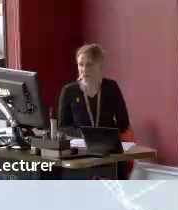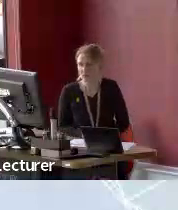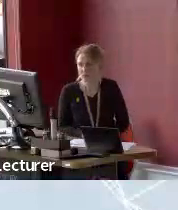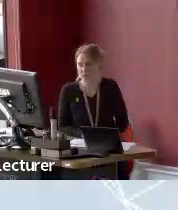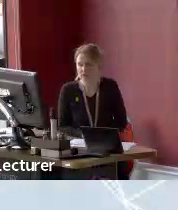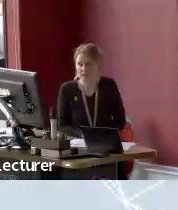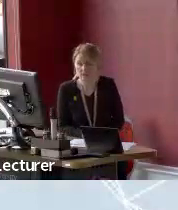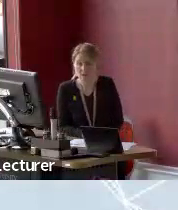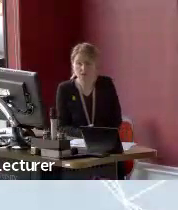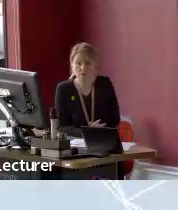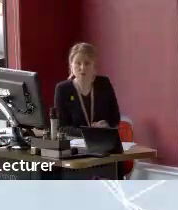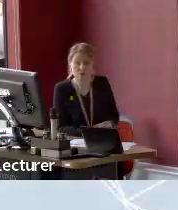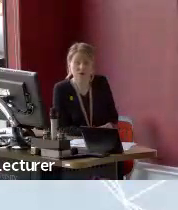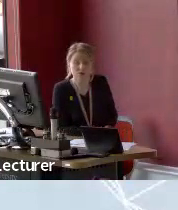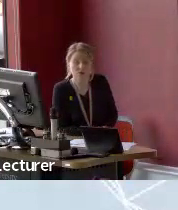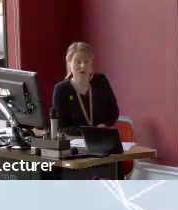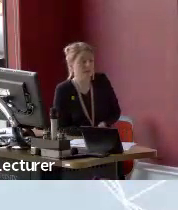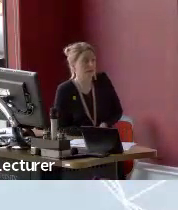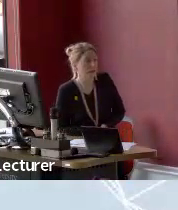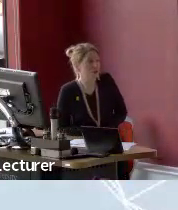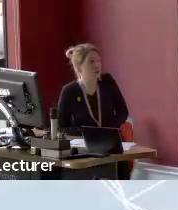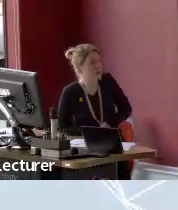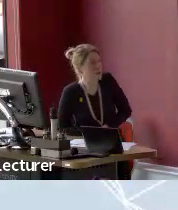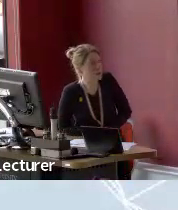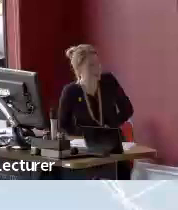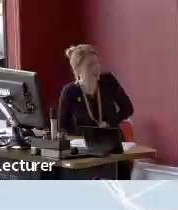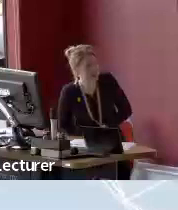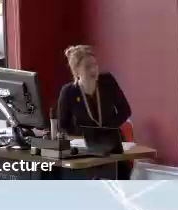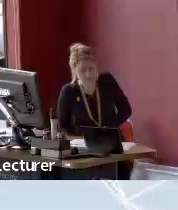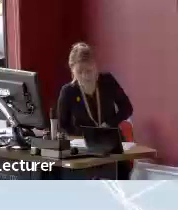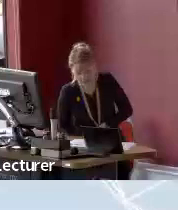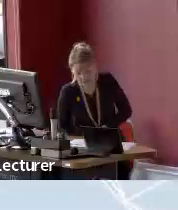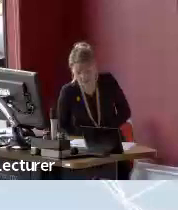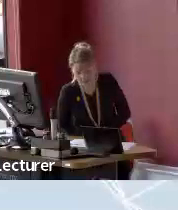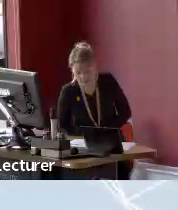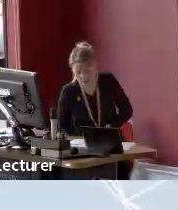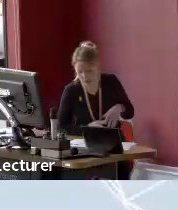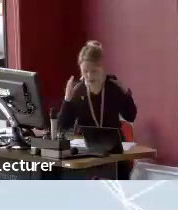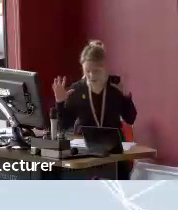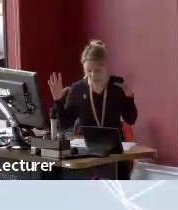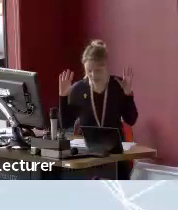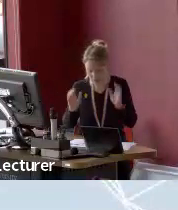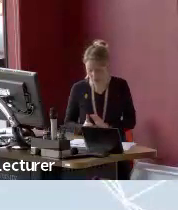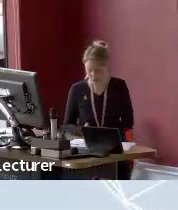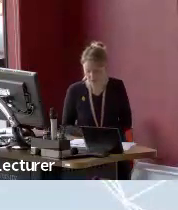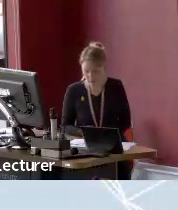So, these outputs were launched online in October 2023. And we launched those across all of our